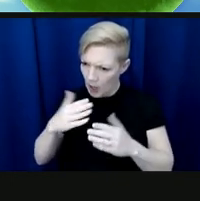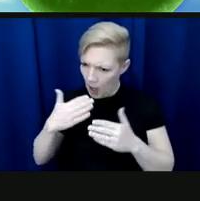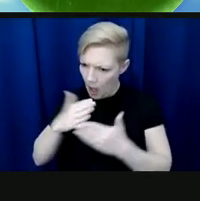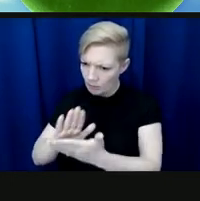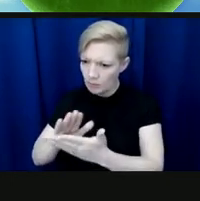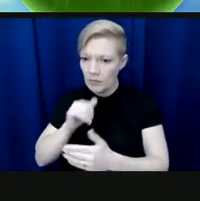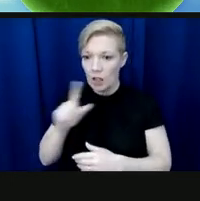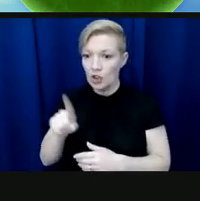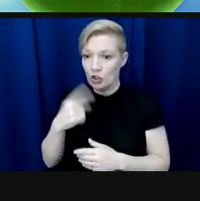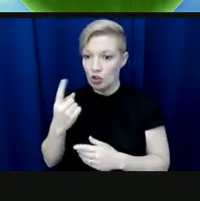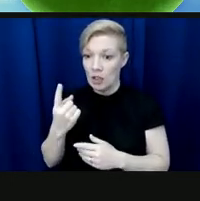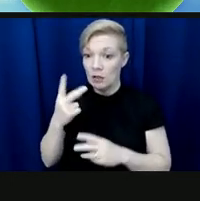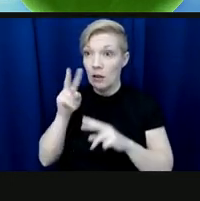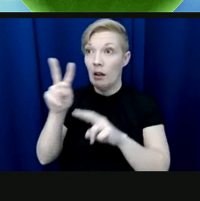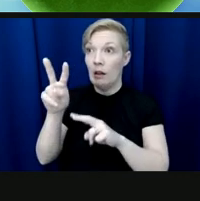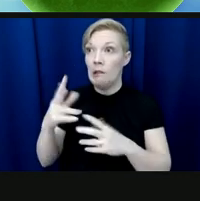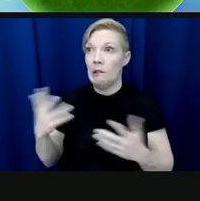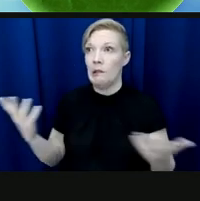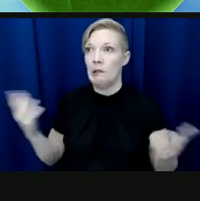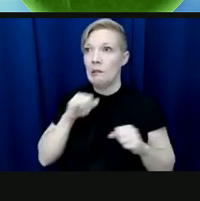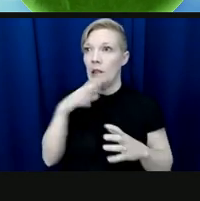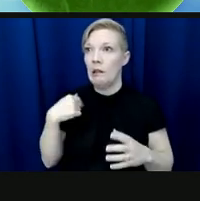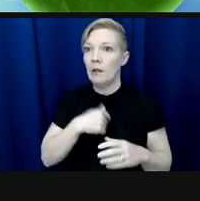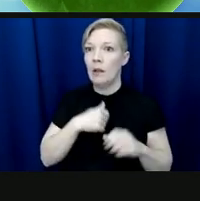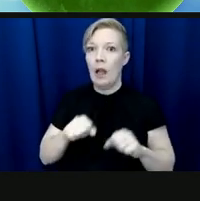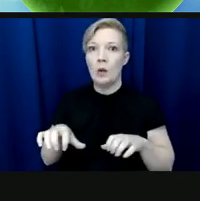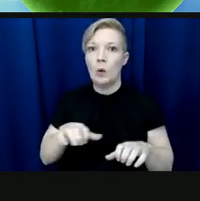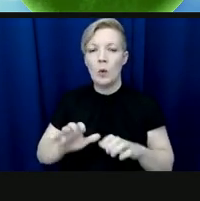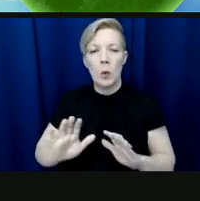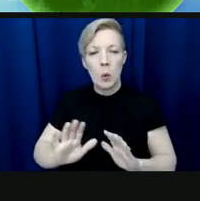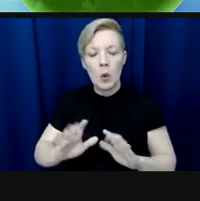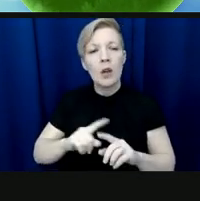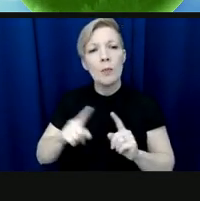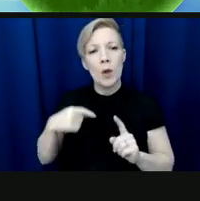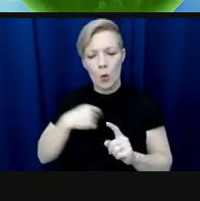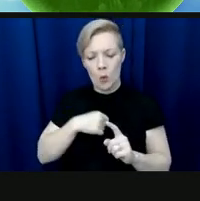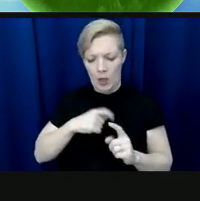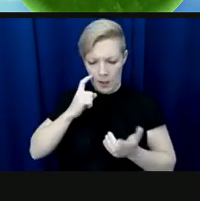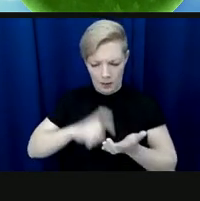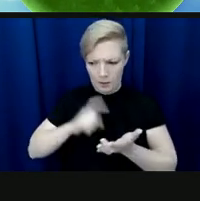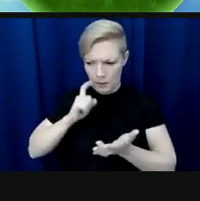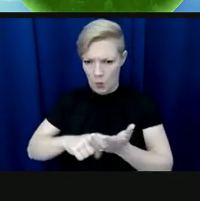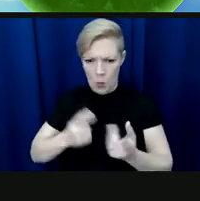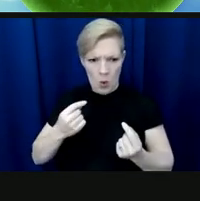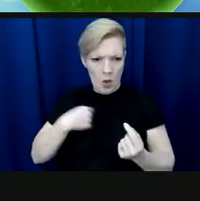but here are some of the solutions and some of the things we can all do